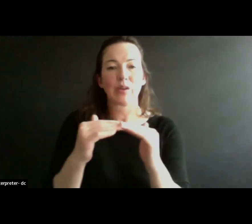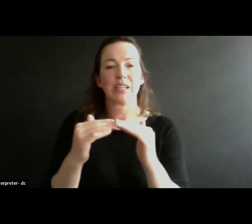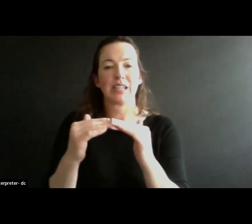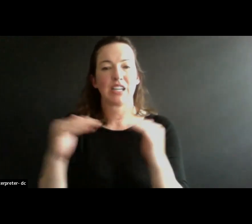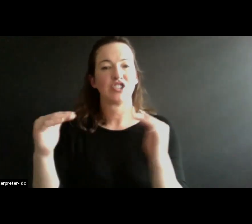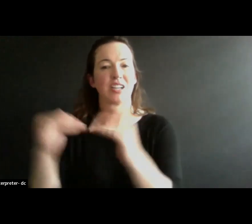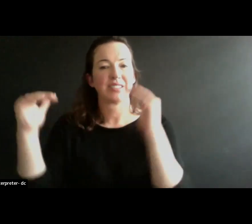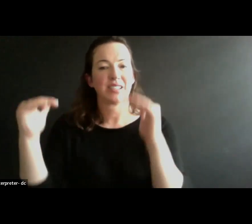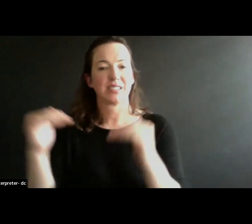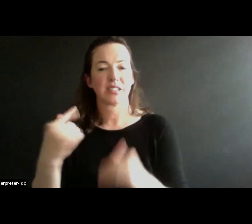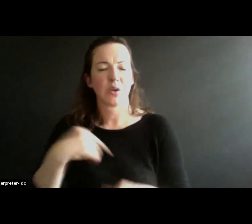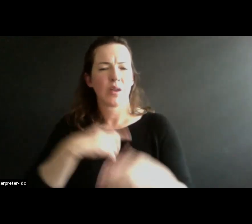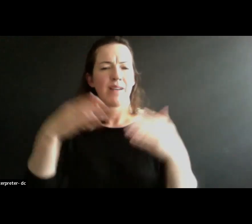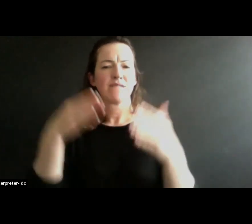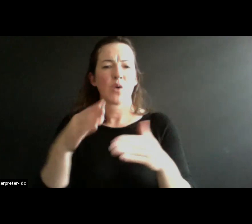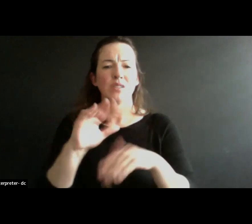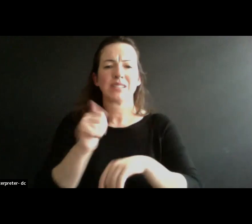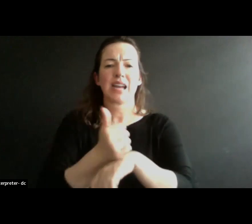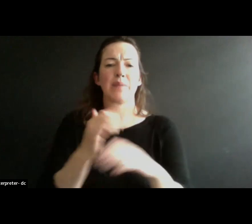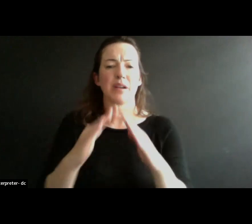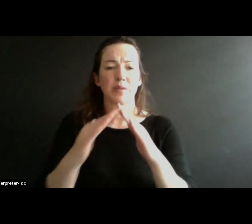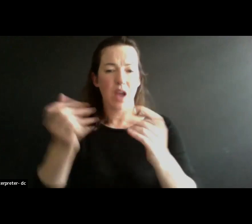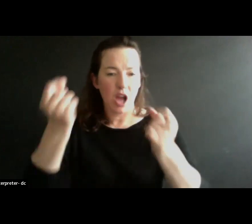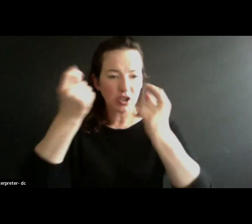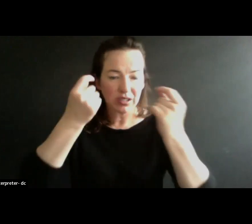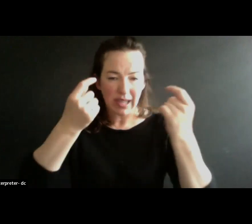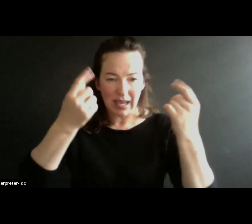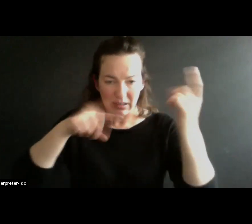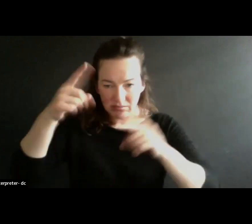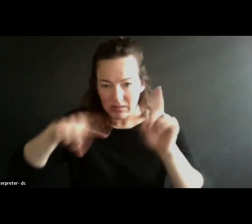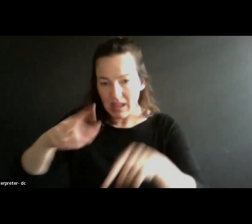And we focus on building a community understanding and community power around the systems that